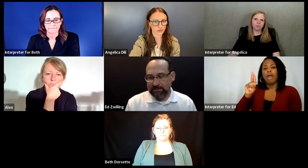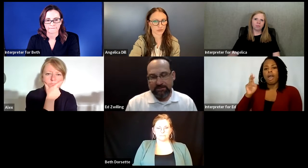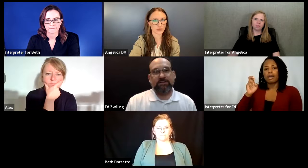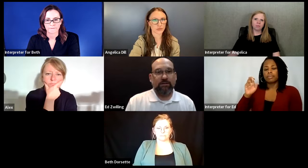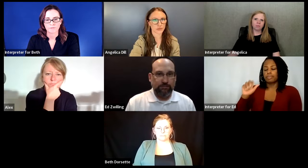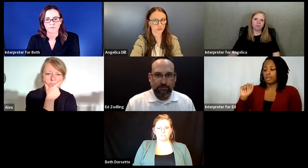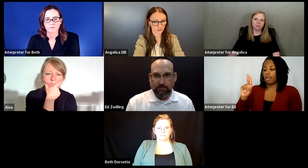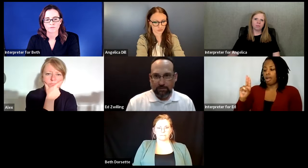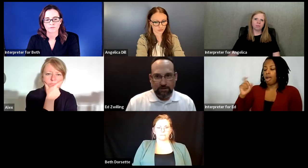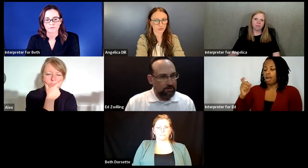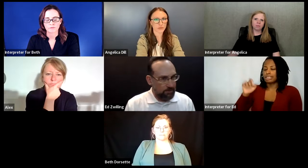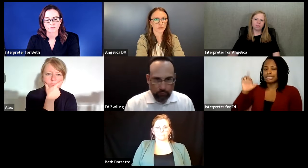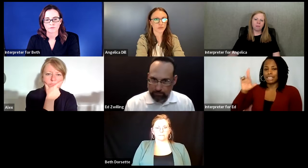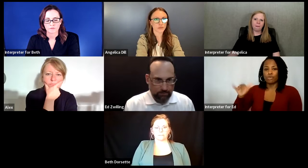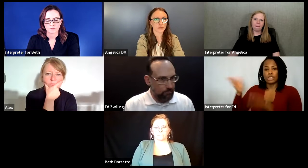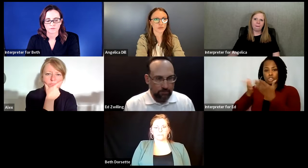It's assistive equipment.